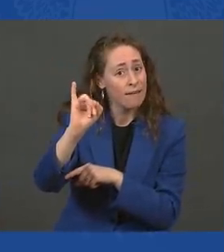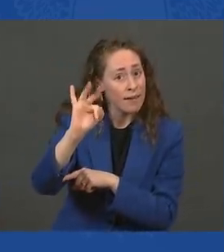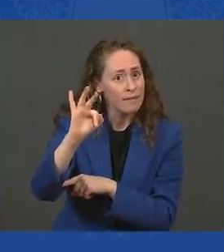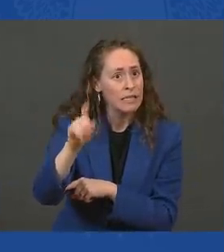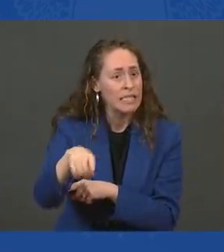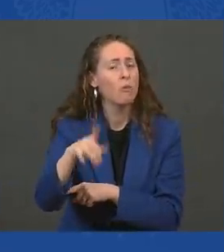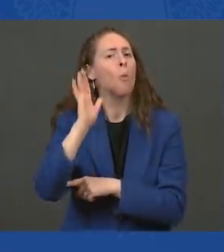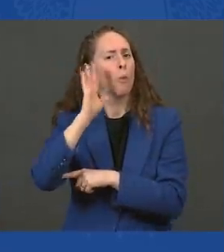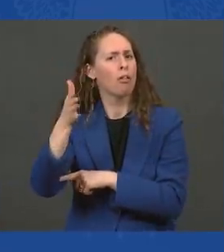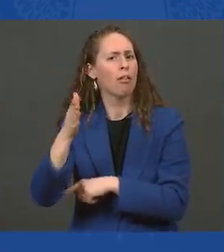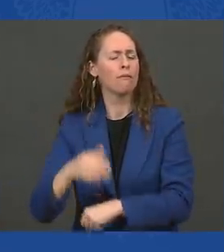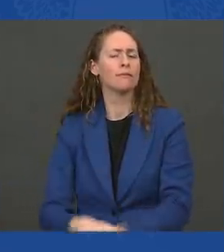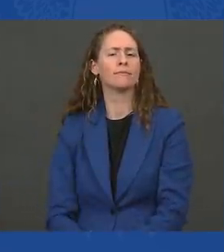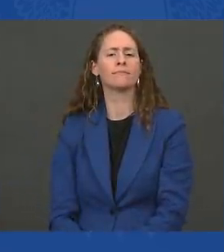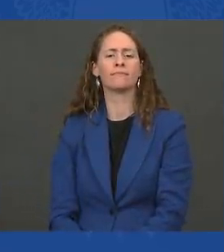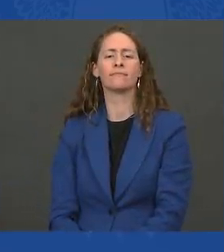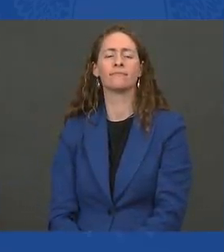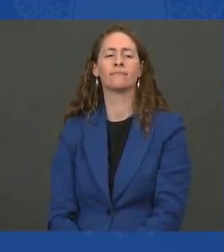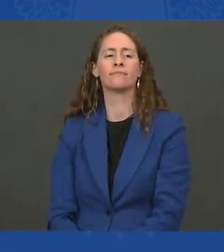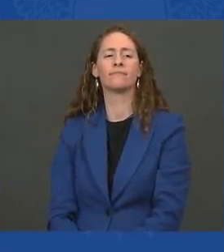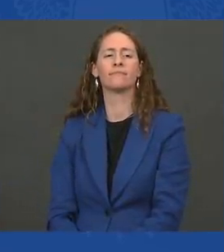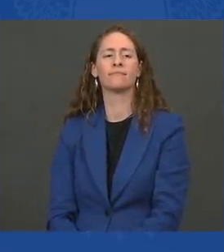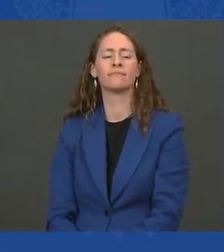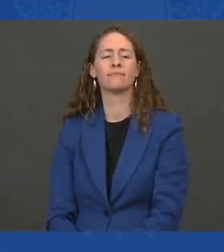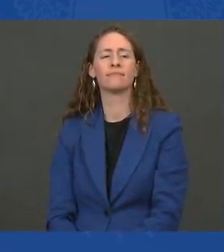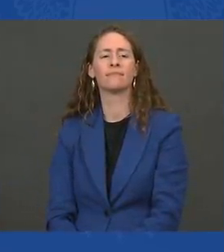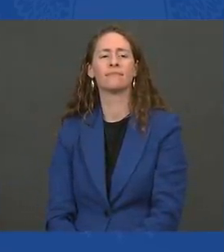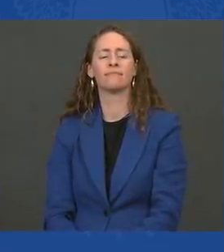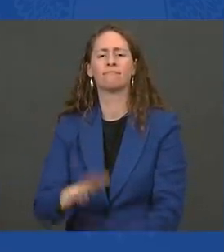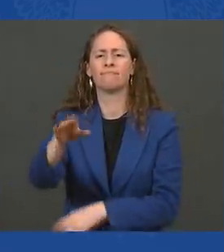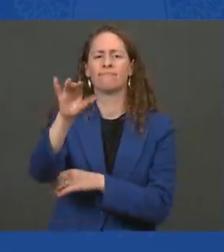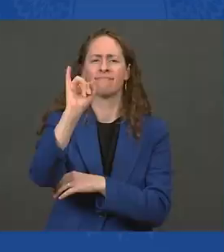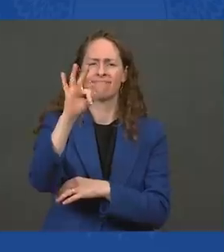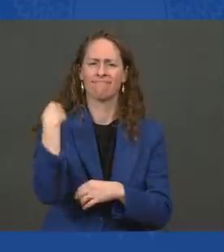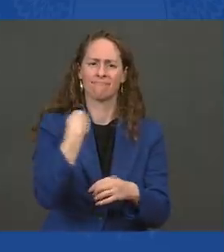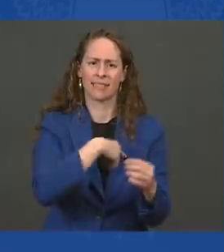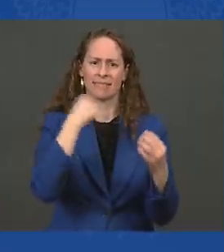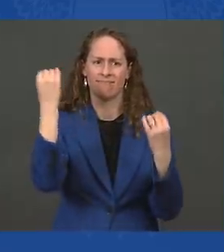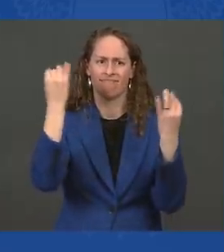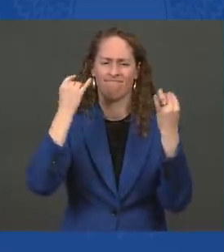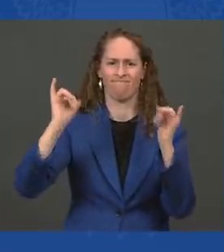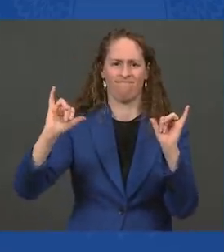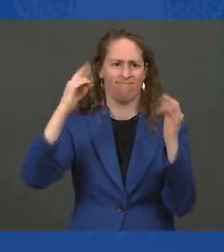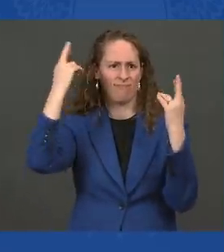any modifications are needed or current treatments need -- used to help those with --